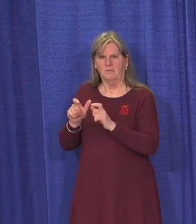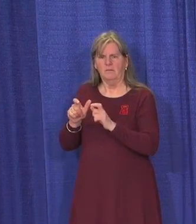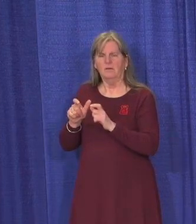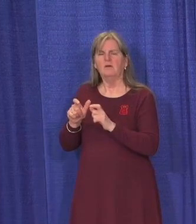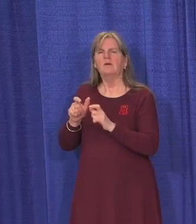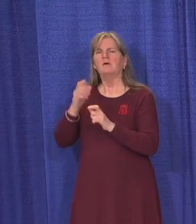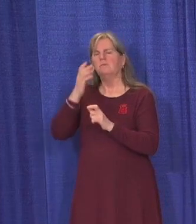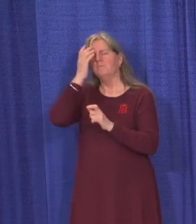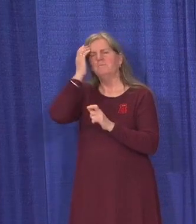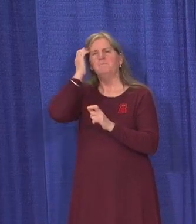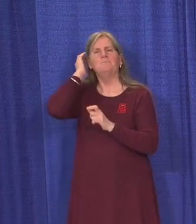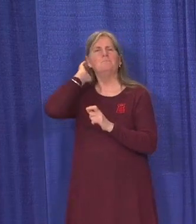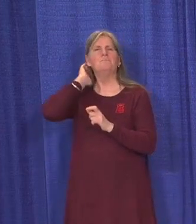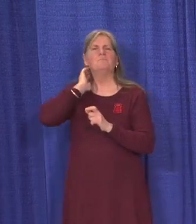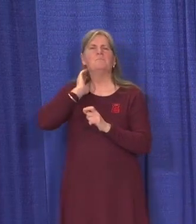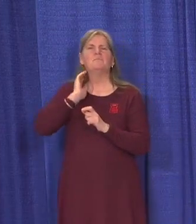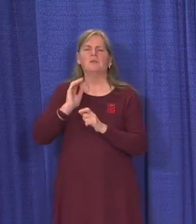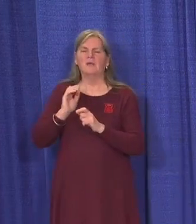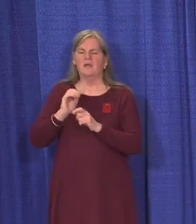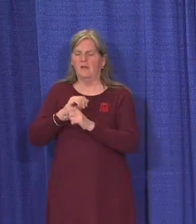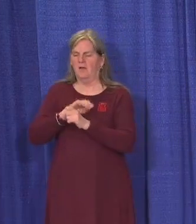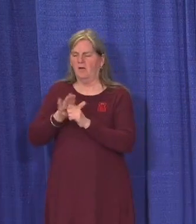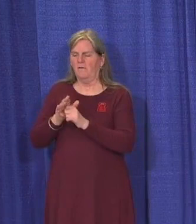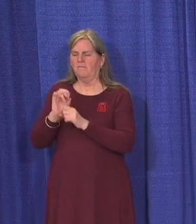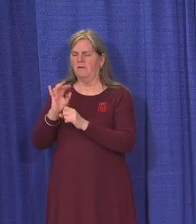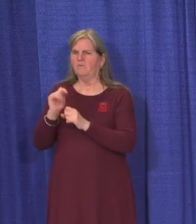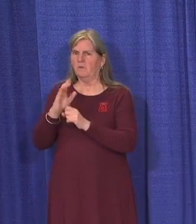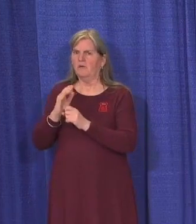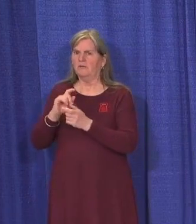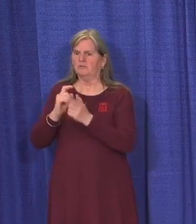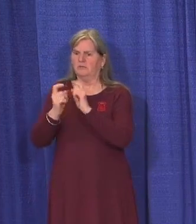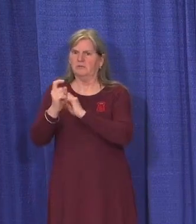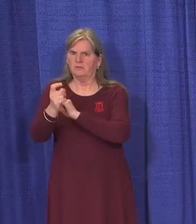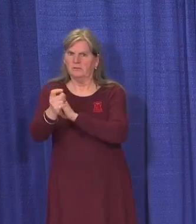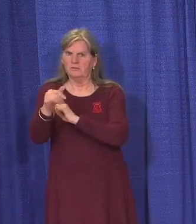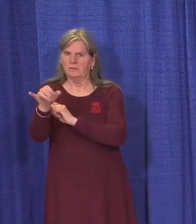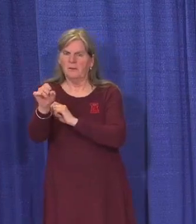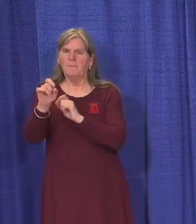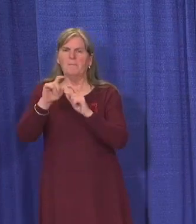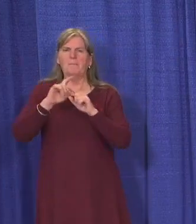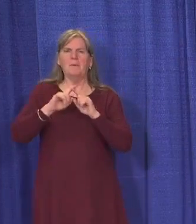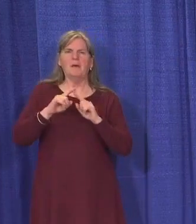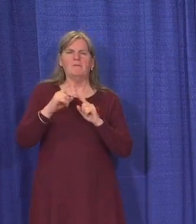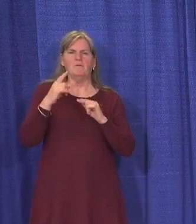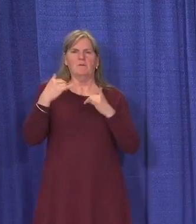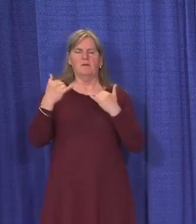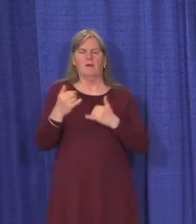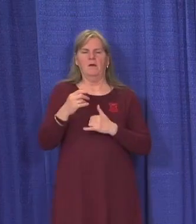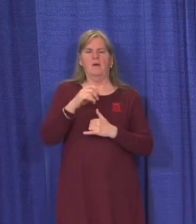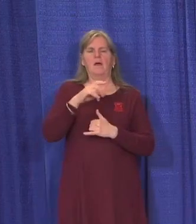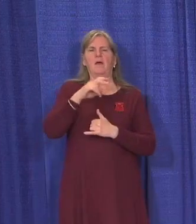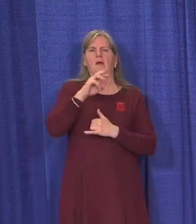evidence is positive and reassuring regarding the known